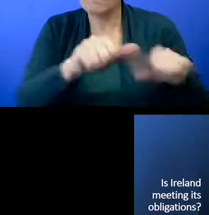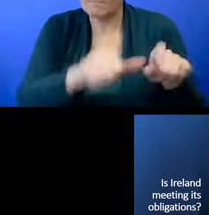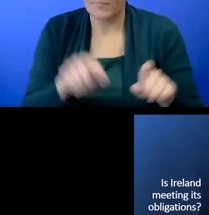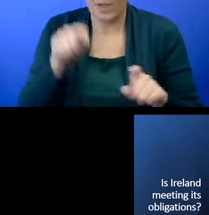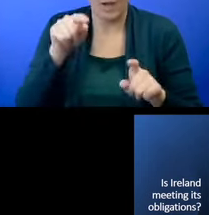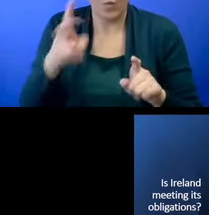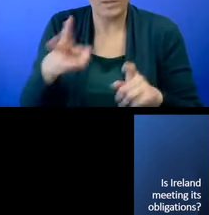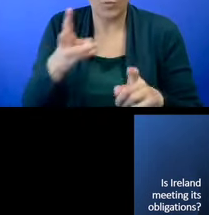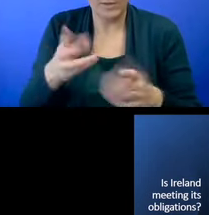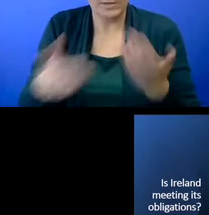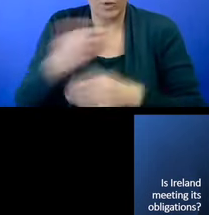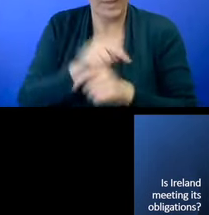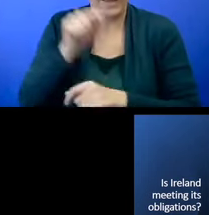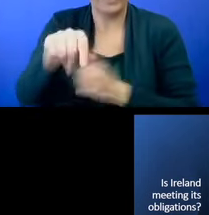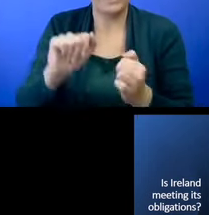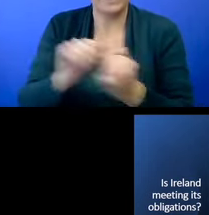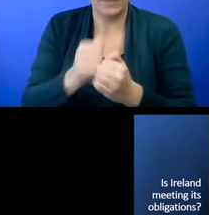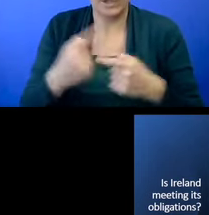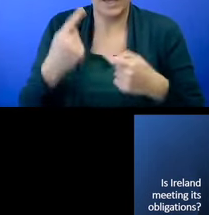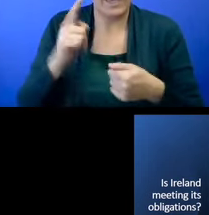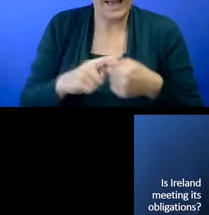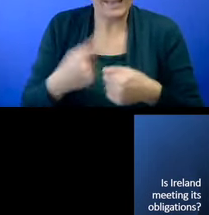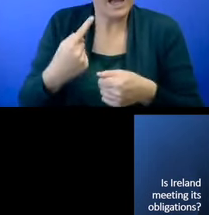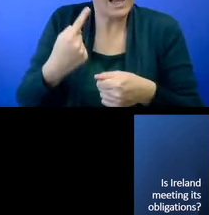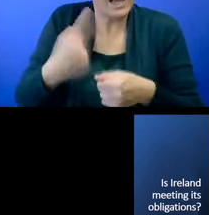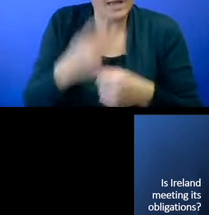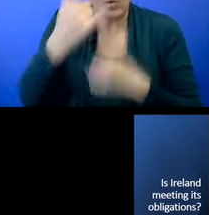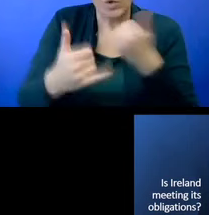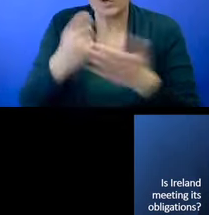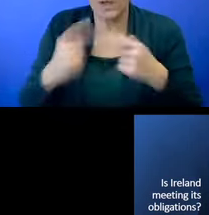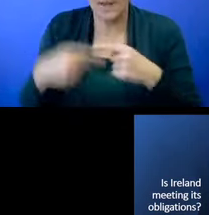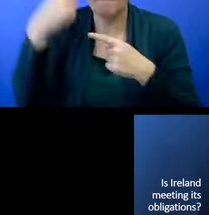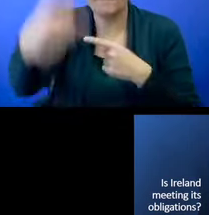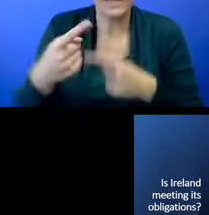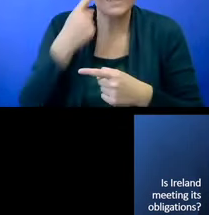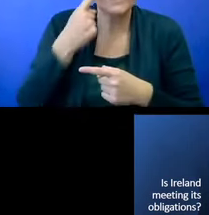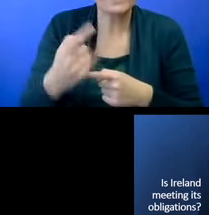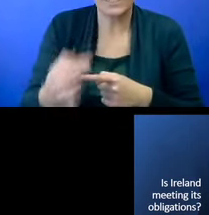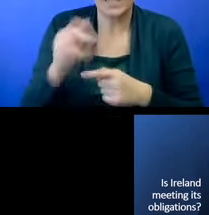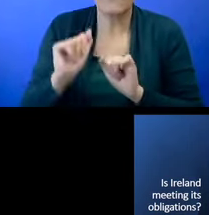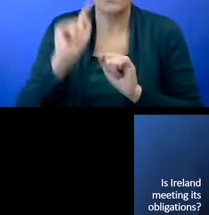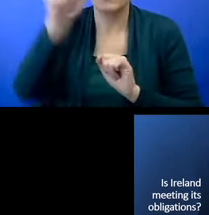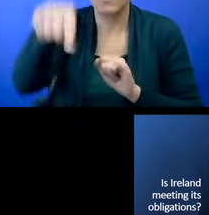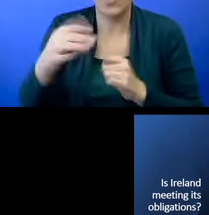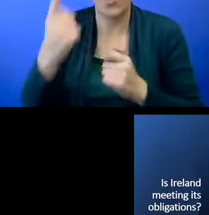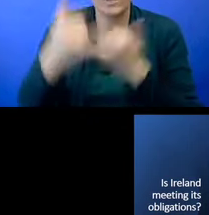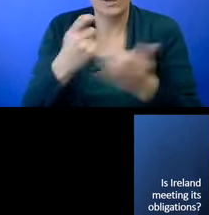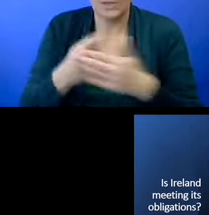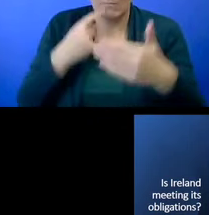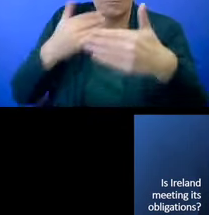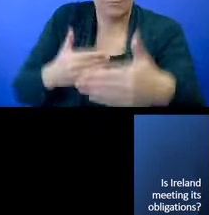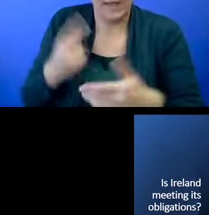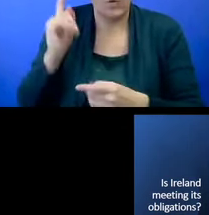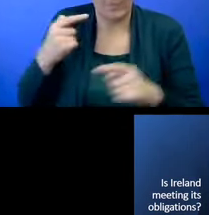and again in one year's time, to see if it has fulfilled its one-year recommendations,